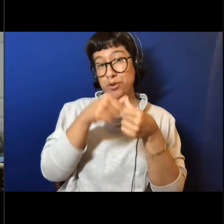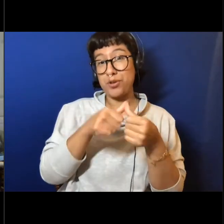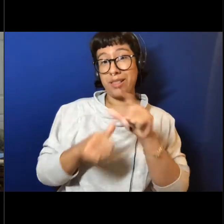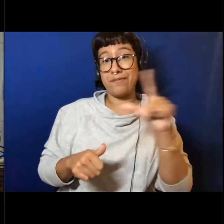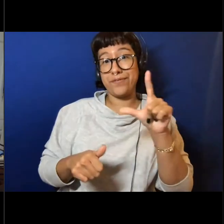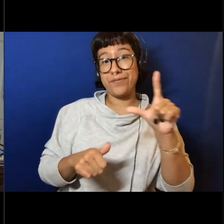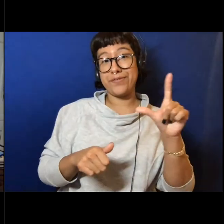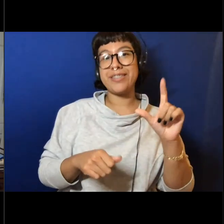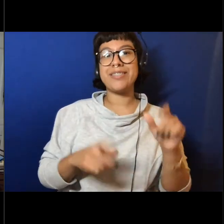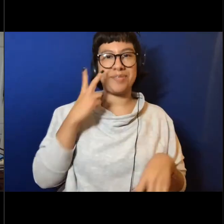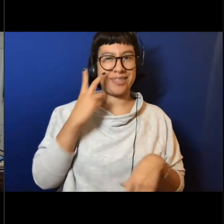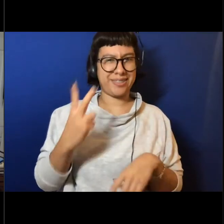I hope you guys can see that.